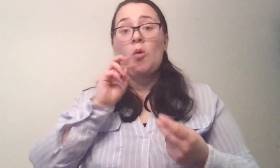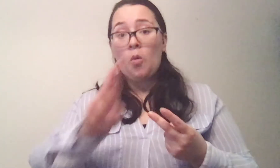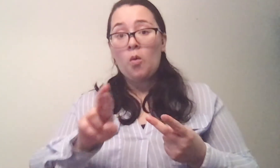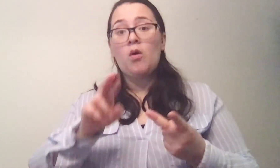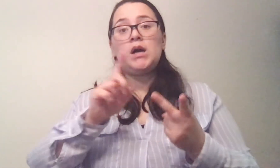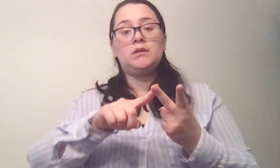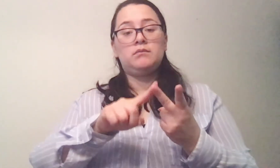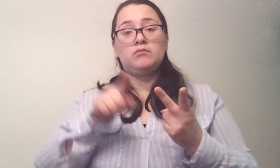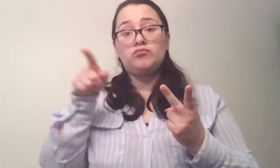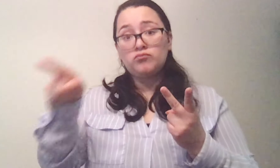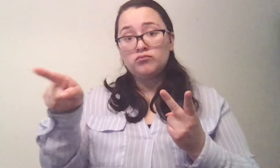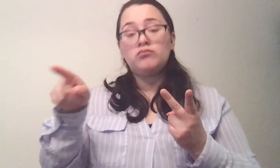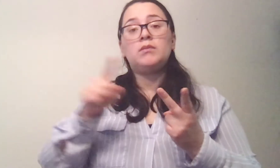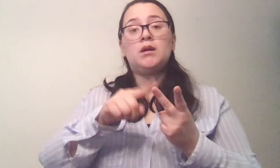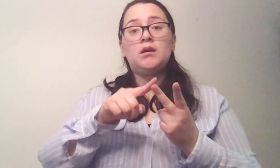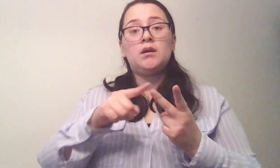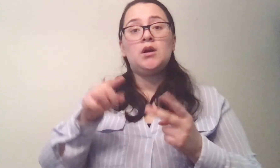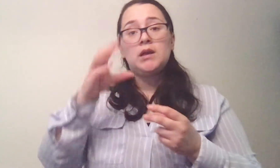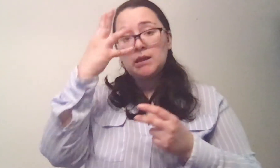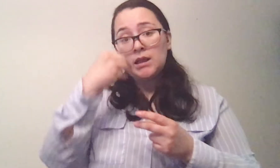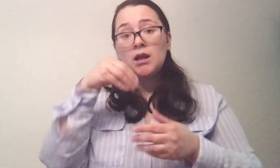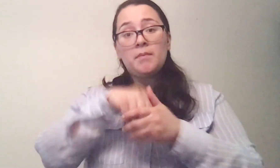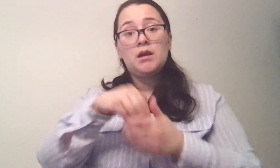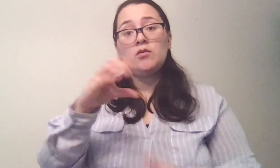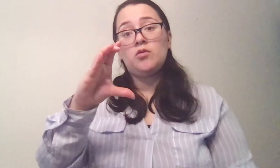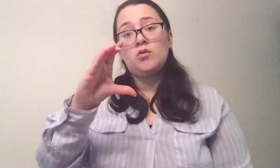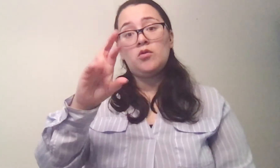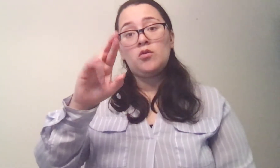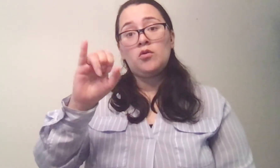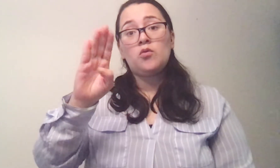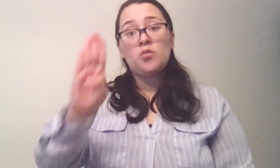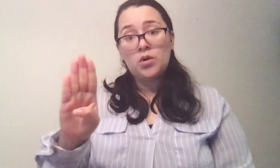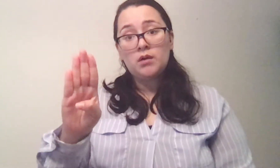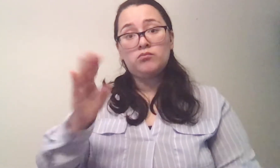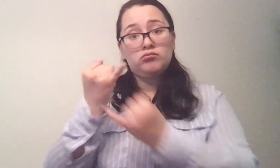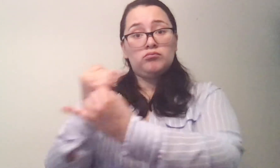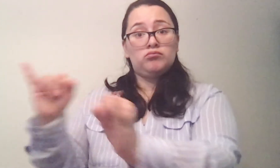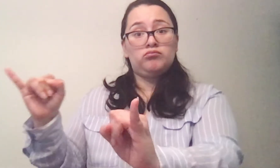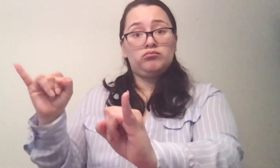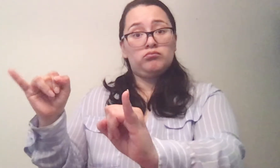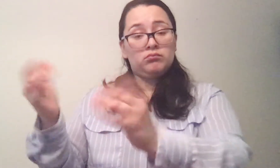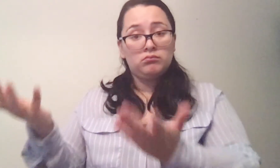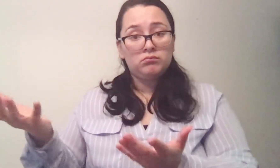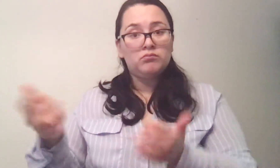or sleep in a crib (independently).